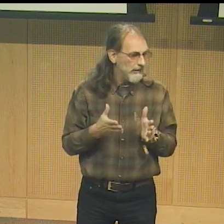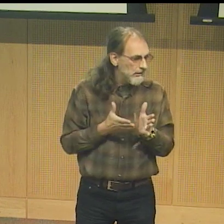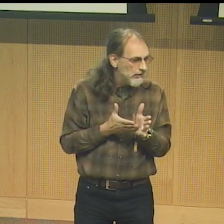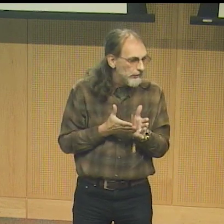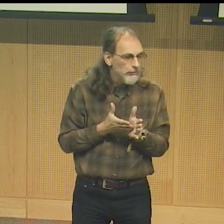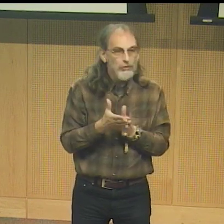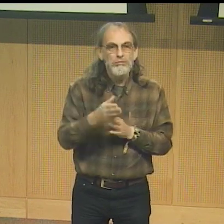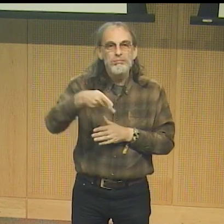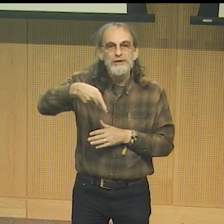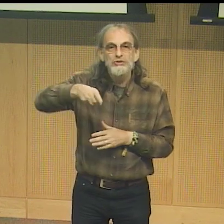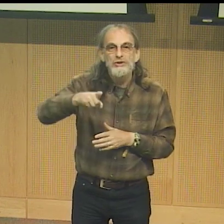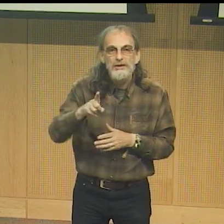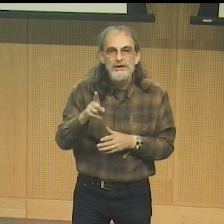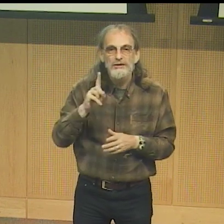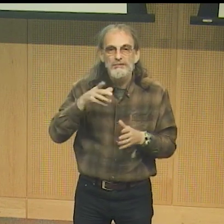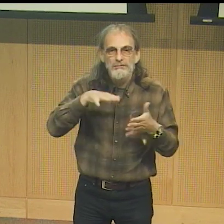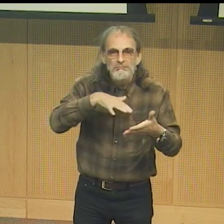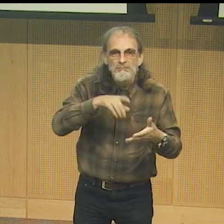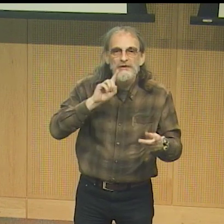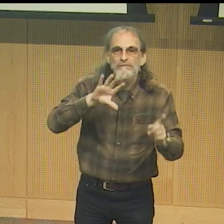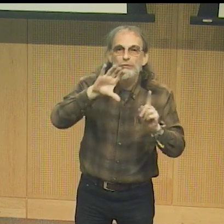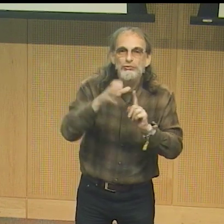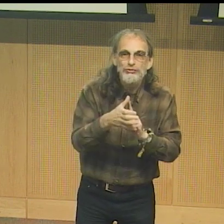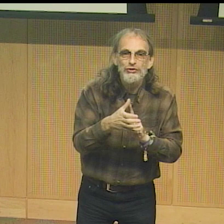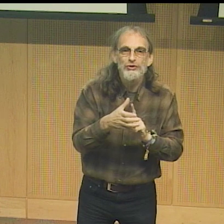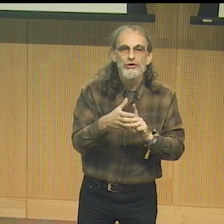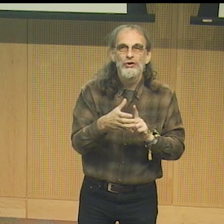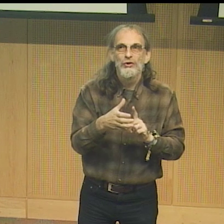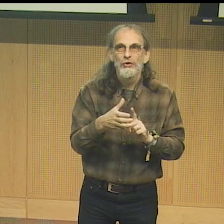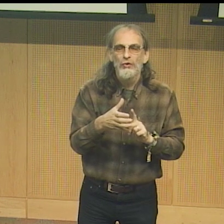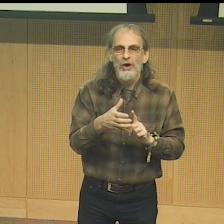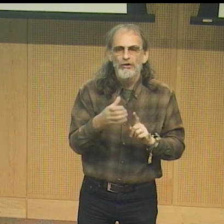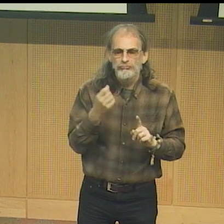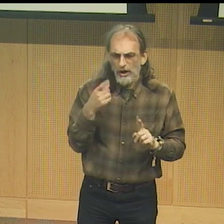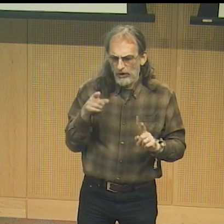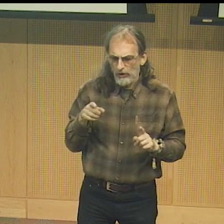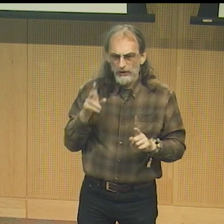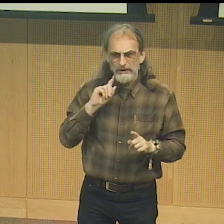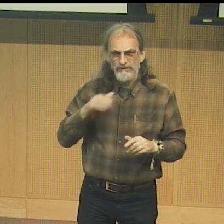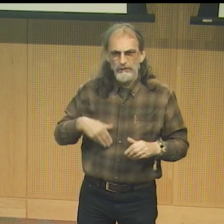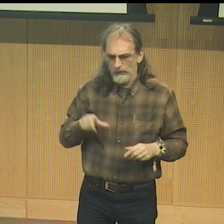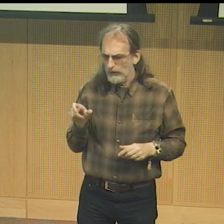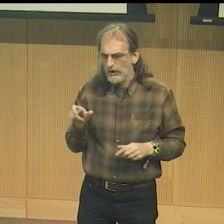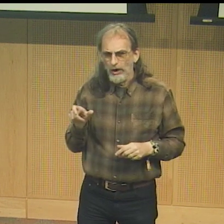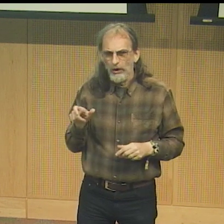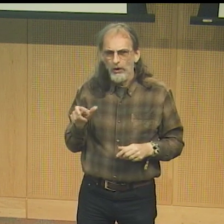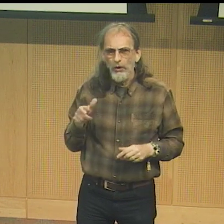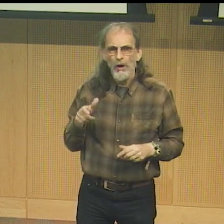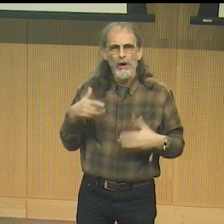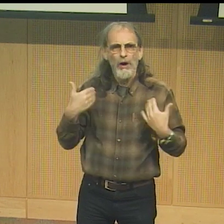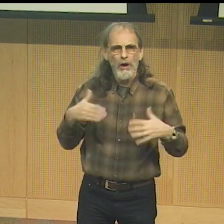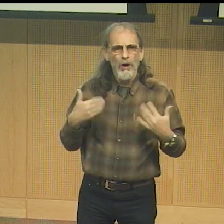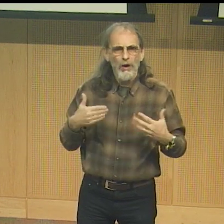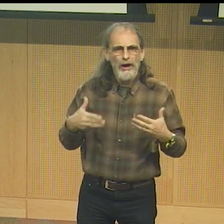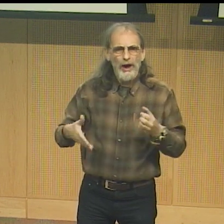I put the concept to paper, I continued my doctoral studies, and that word came up again and again, and it was